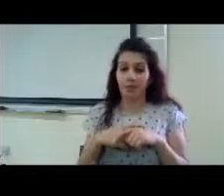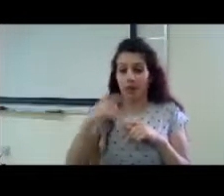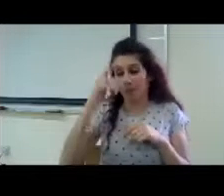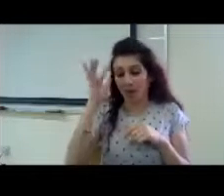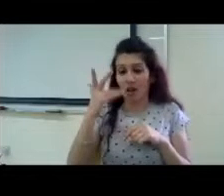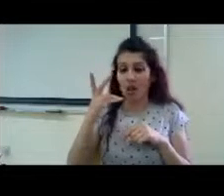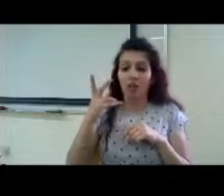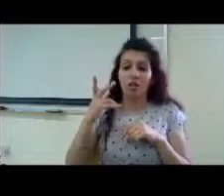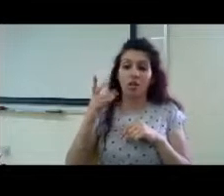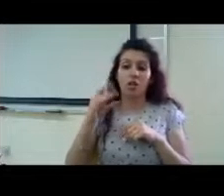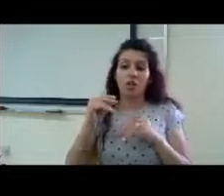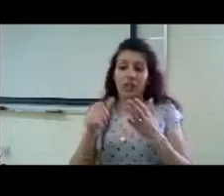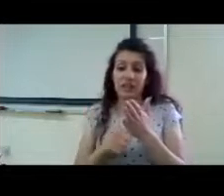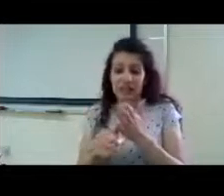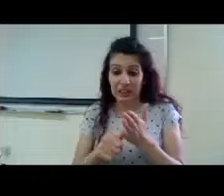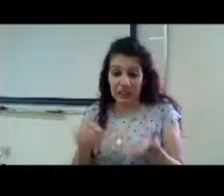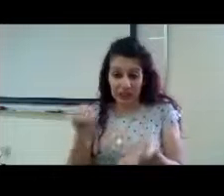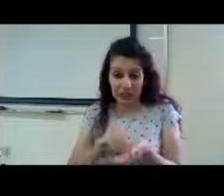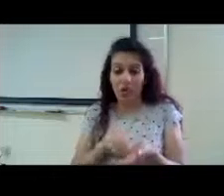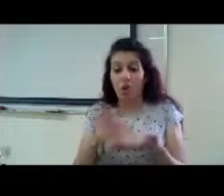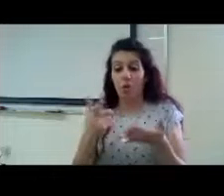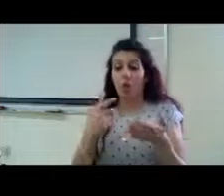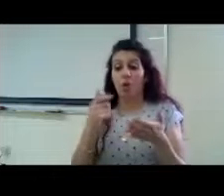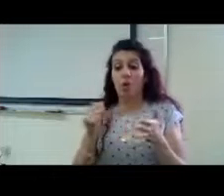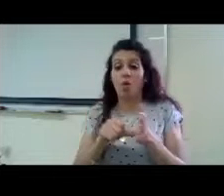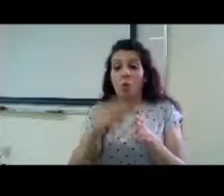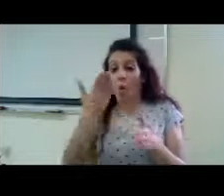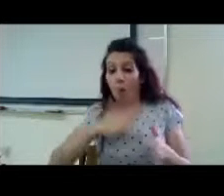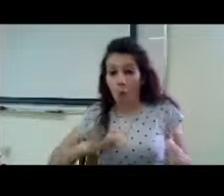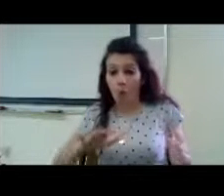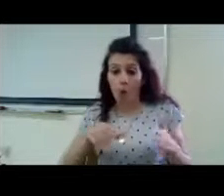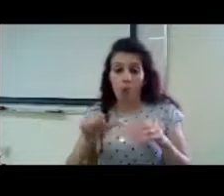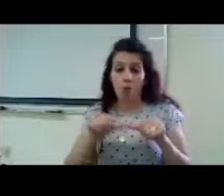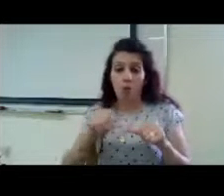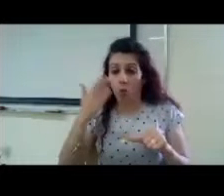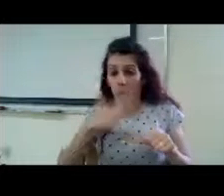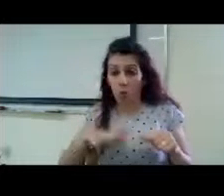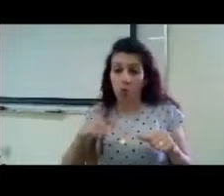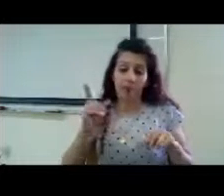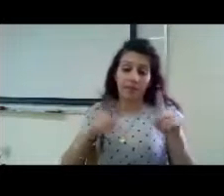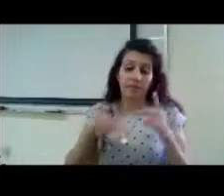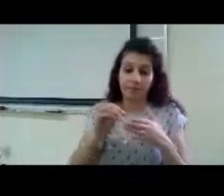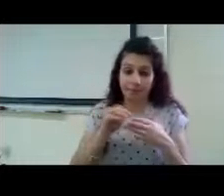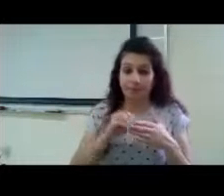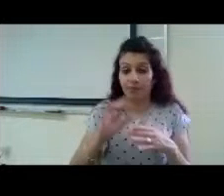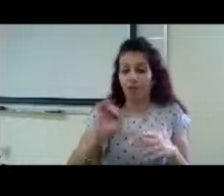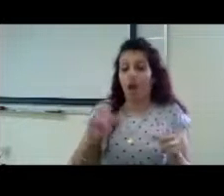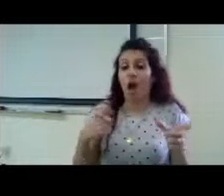extent possible all these achievements and all those challenges would have not